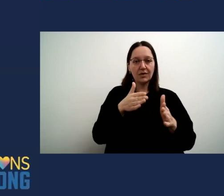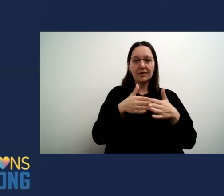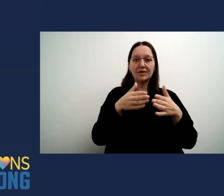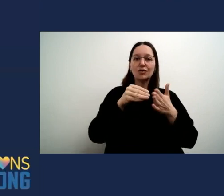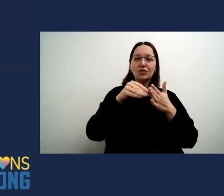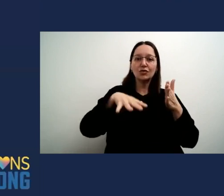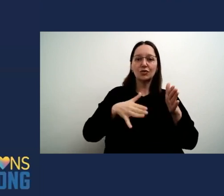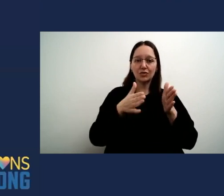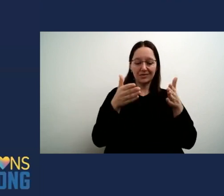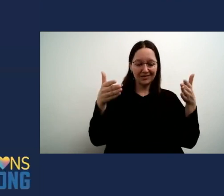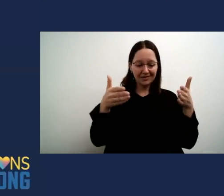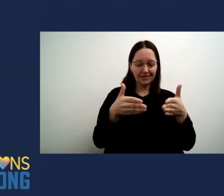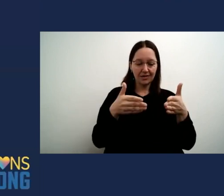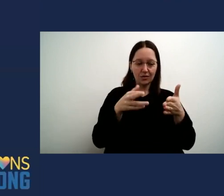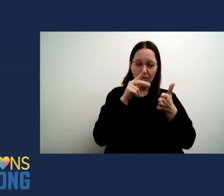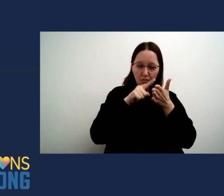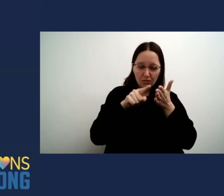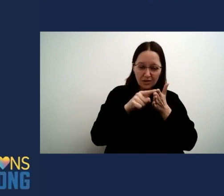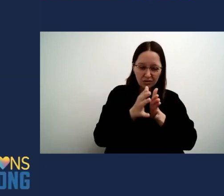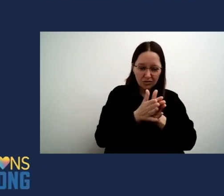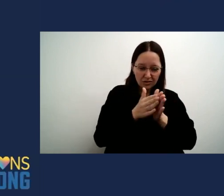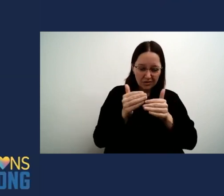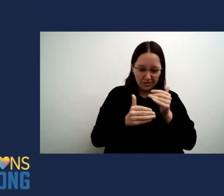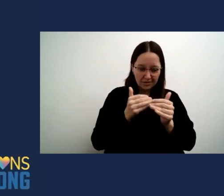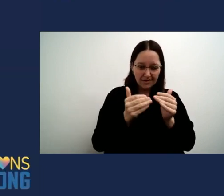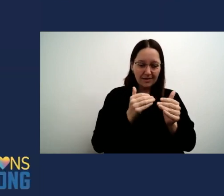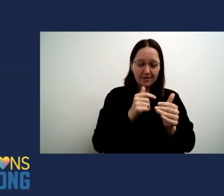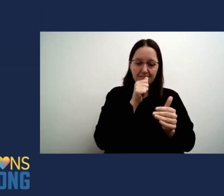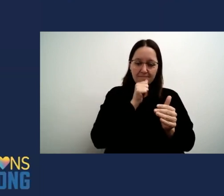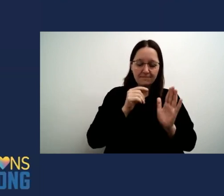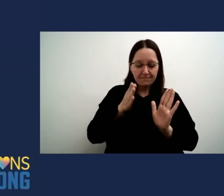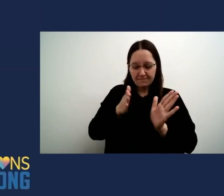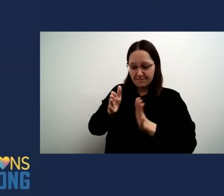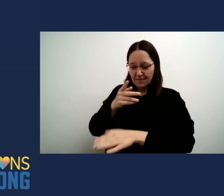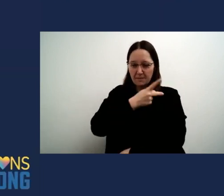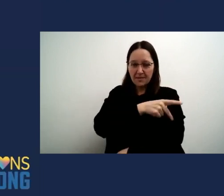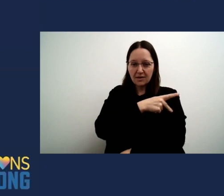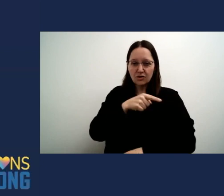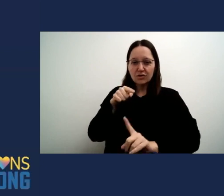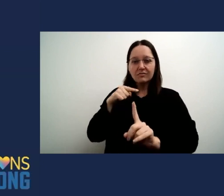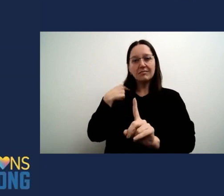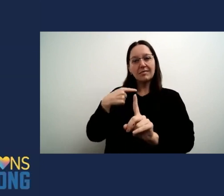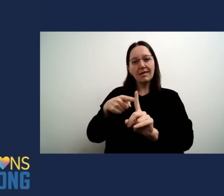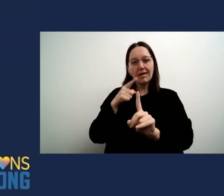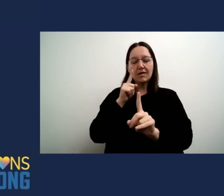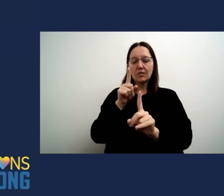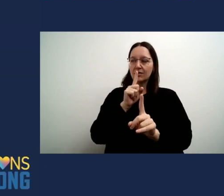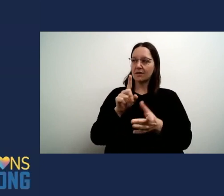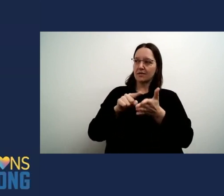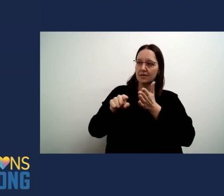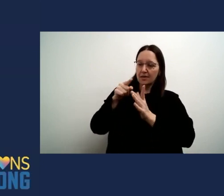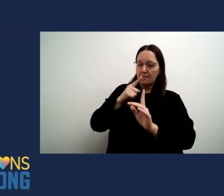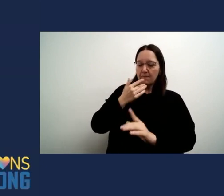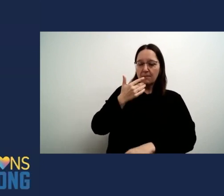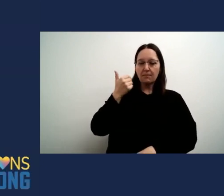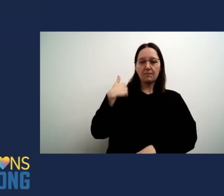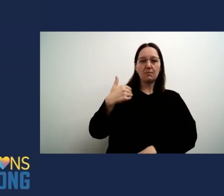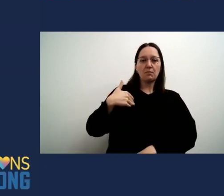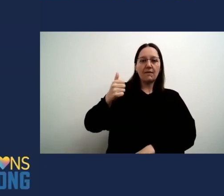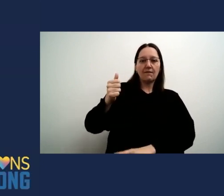to and from Spanish. [ SPEAKING FOREIGN LANGUAGE ] If you do not